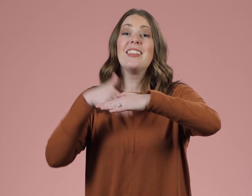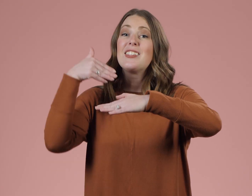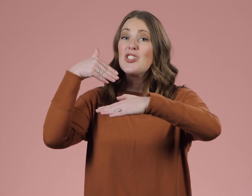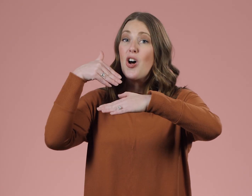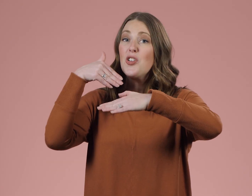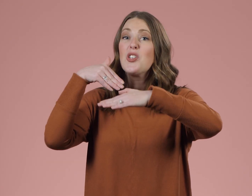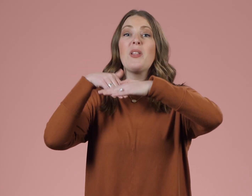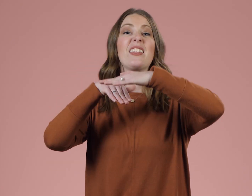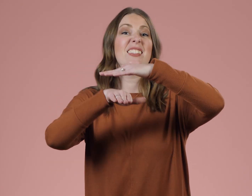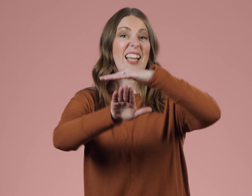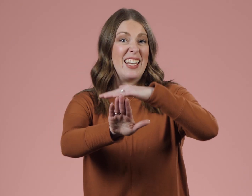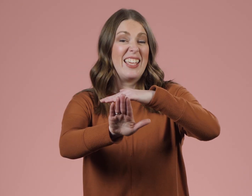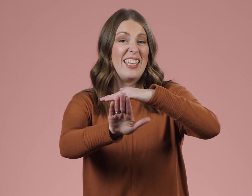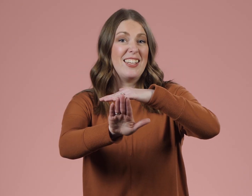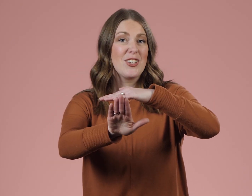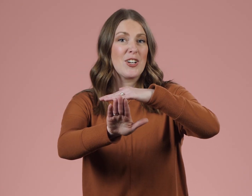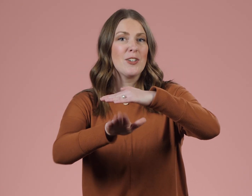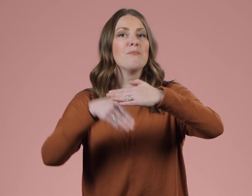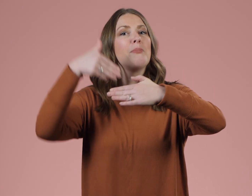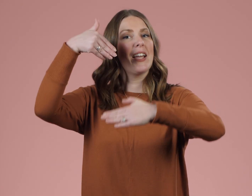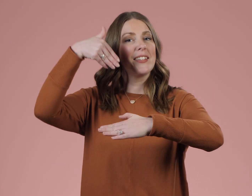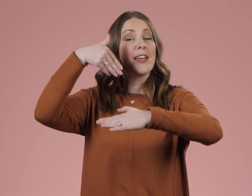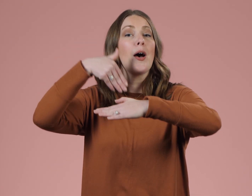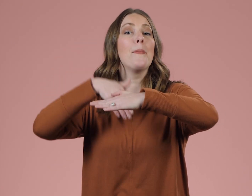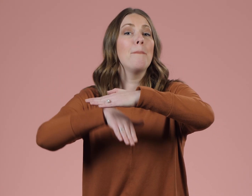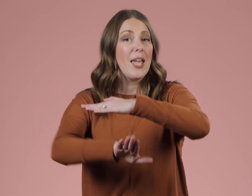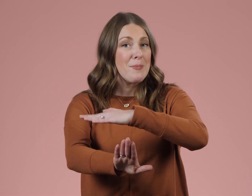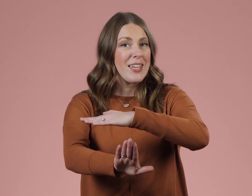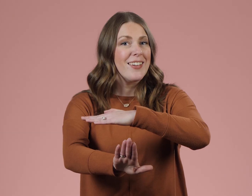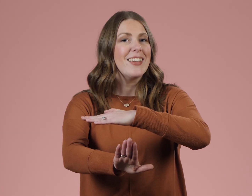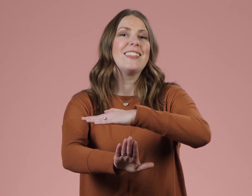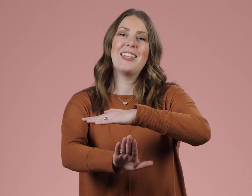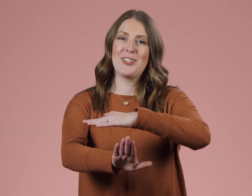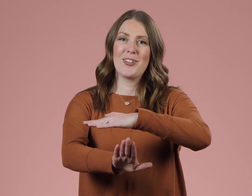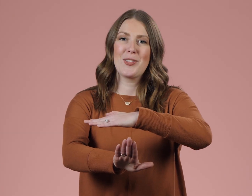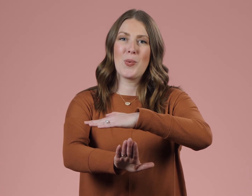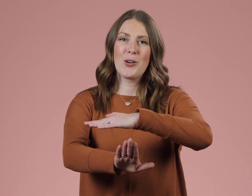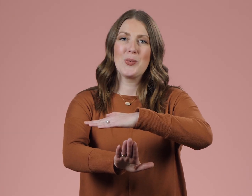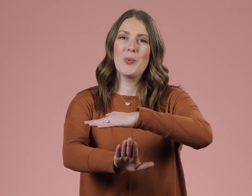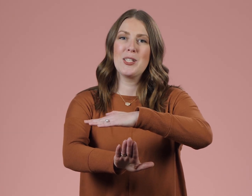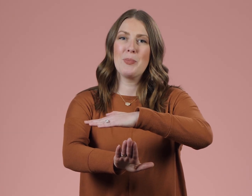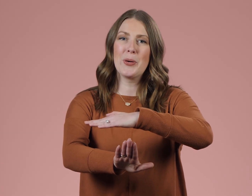This is also like the sign enter because a baby is entering the world when it's born